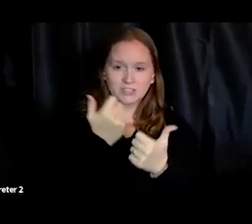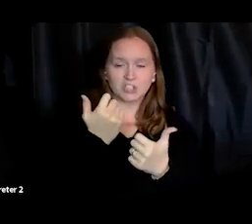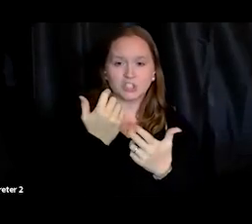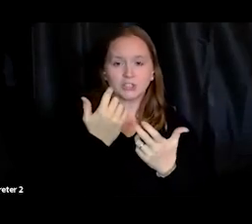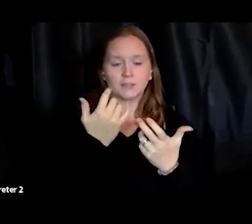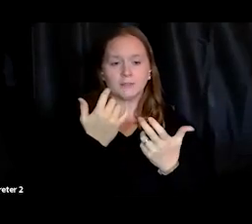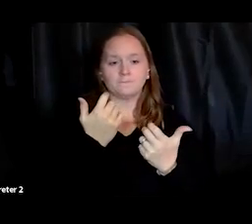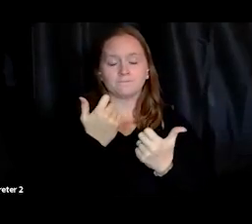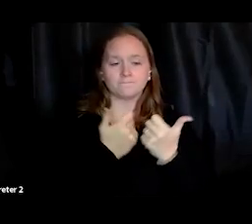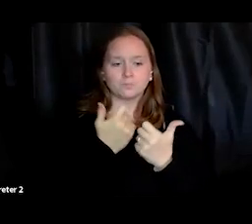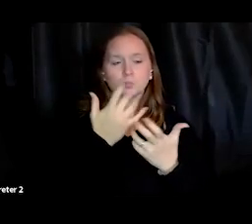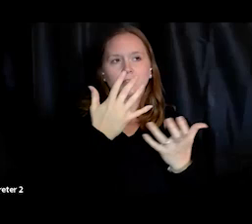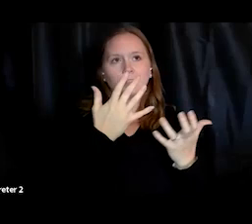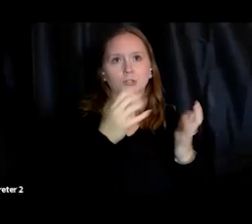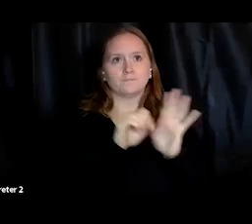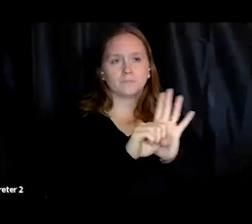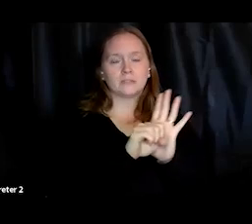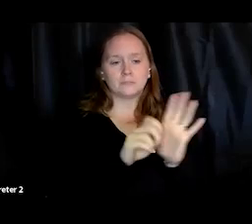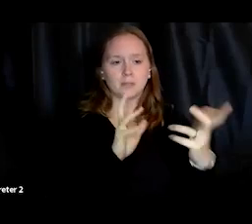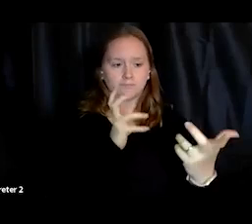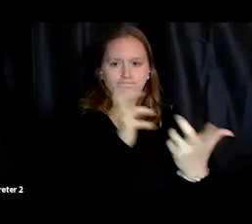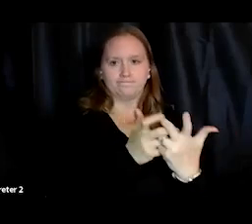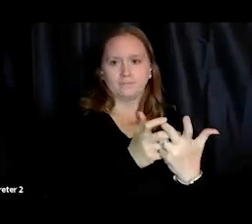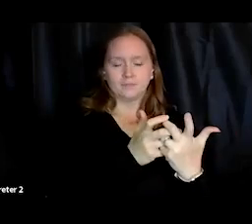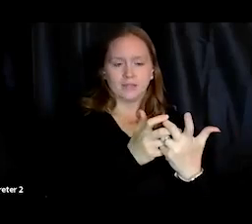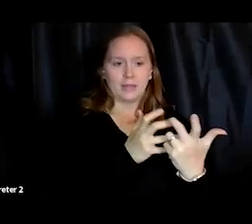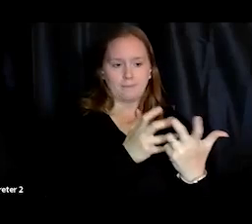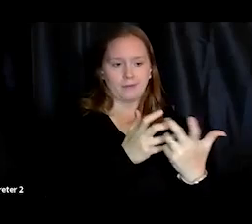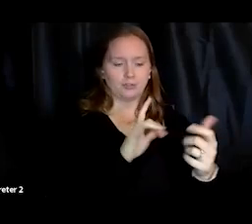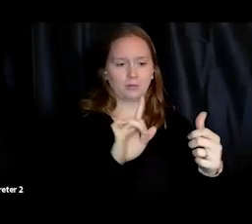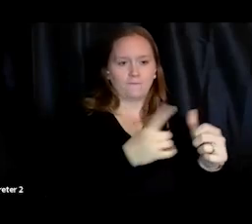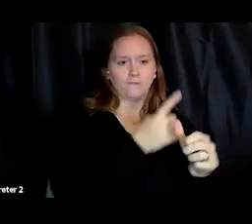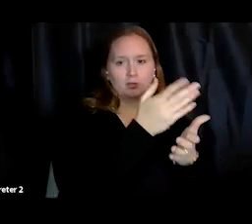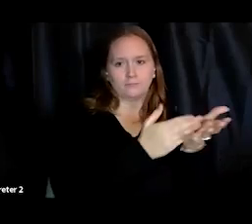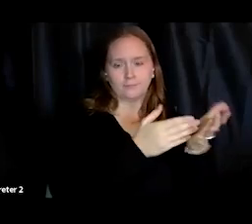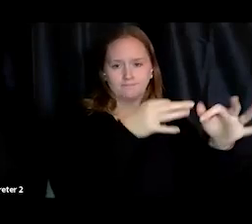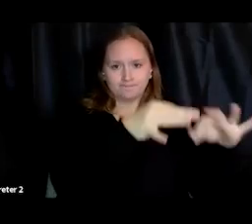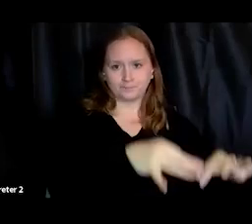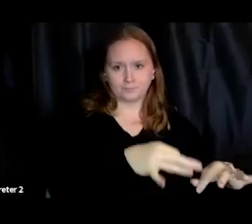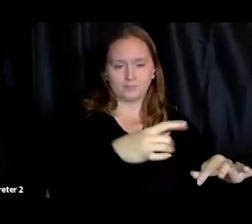in order to meet the first part of the definition that they have a medically determinable impairment.